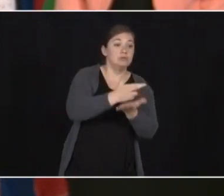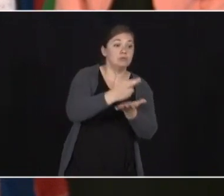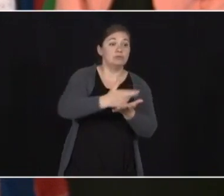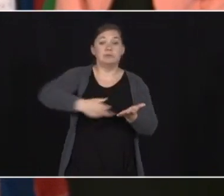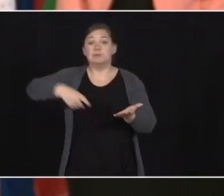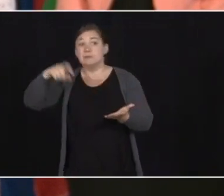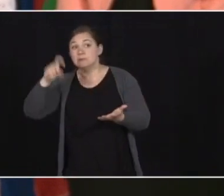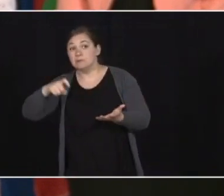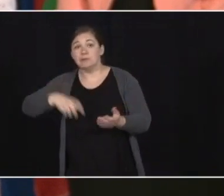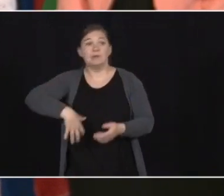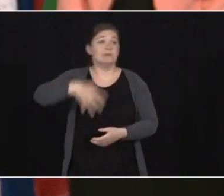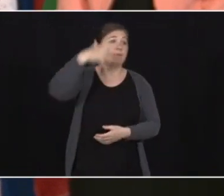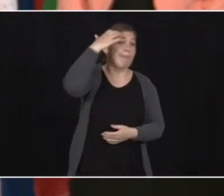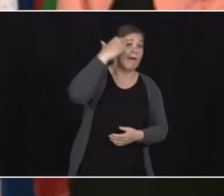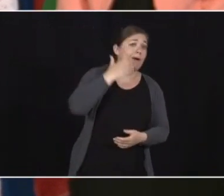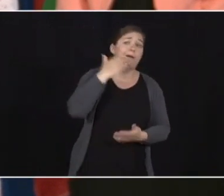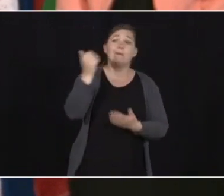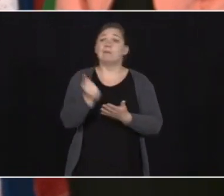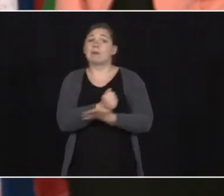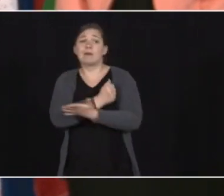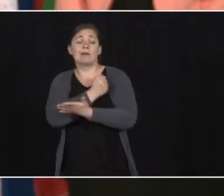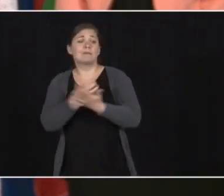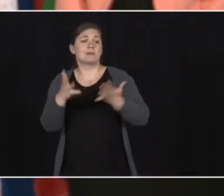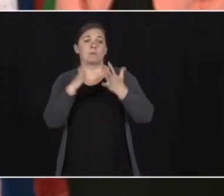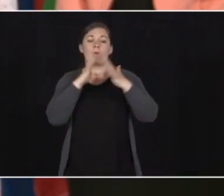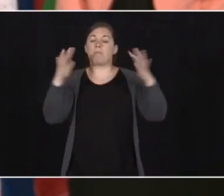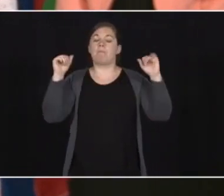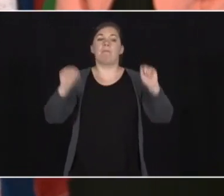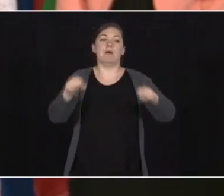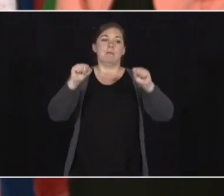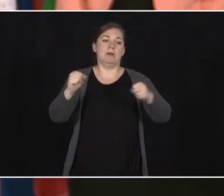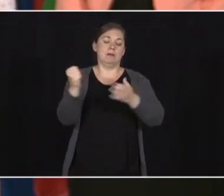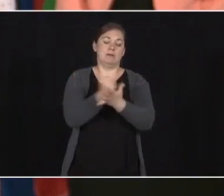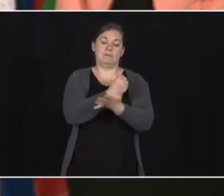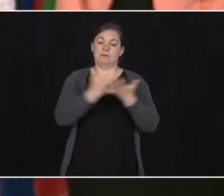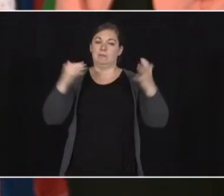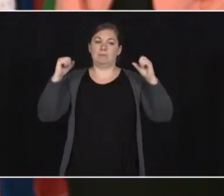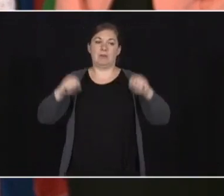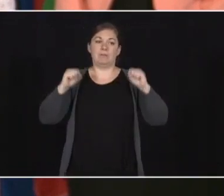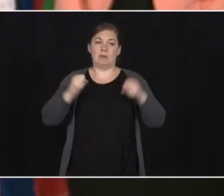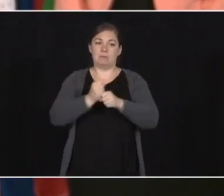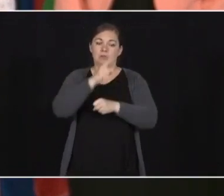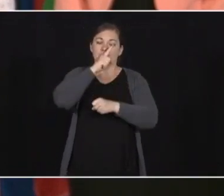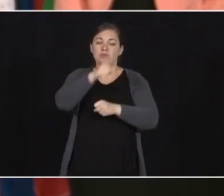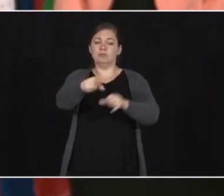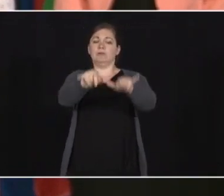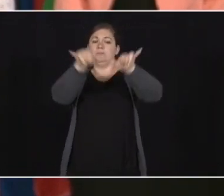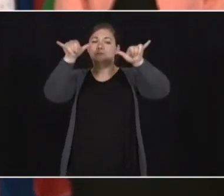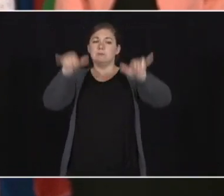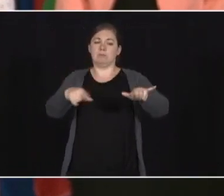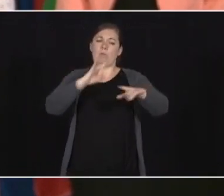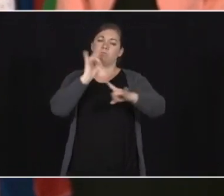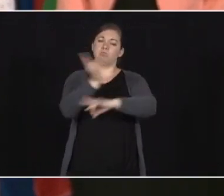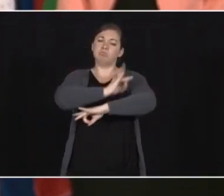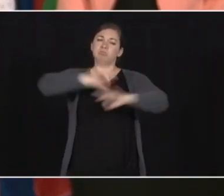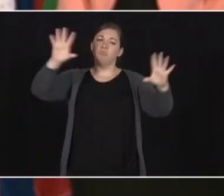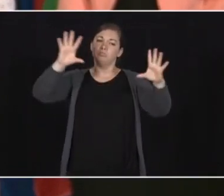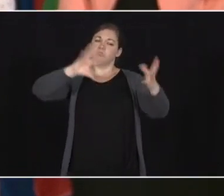resources go into these hospitals. Everything is on the table to make sure that we fix a broken system that's been broken for decades.